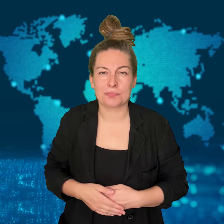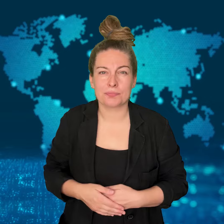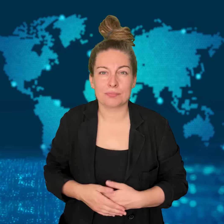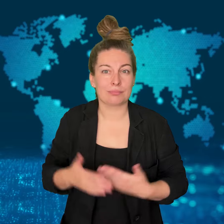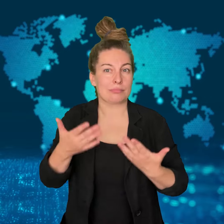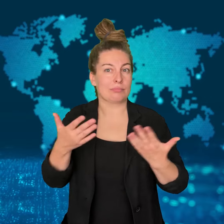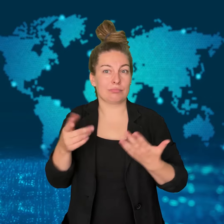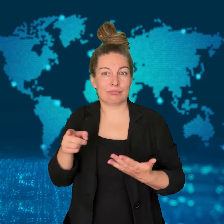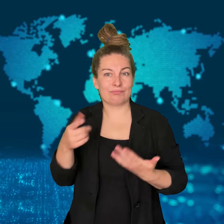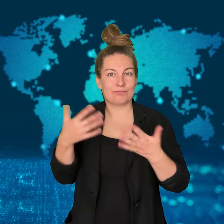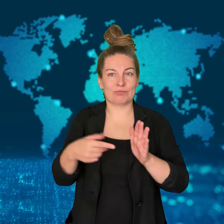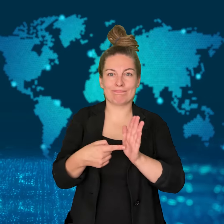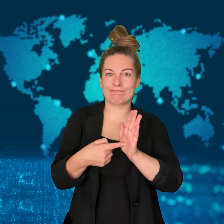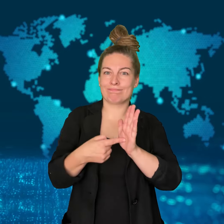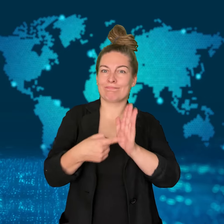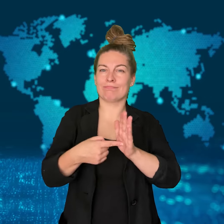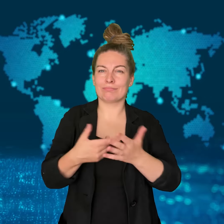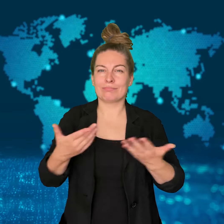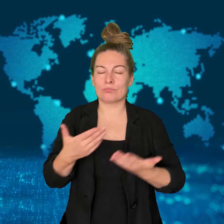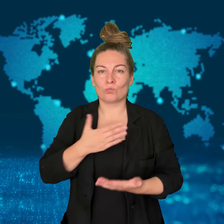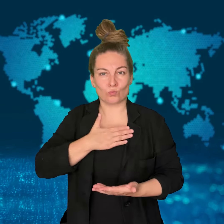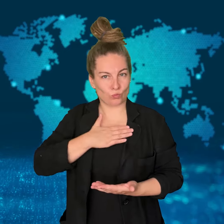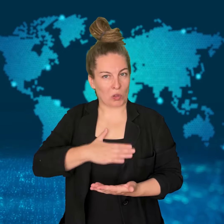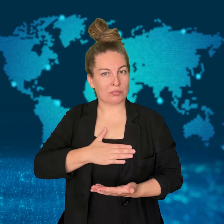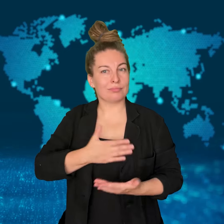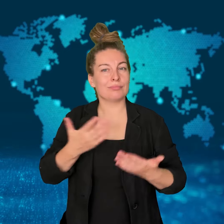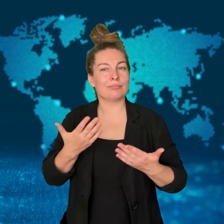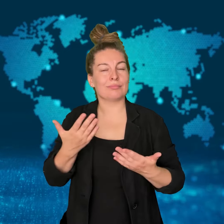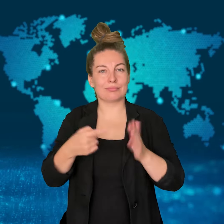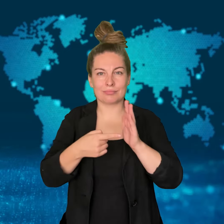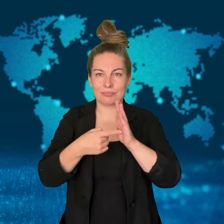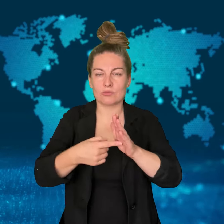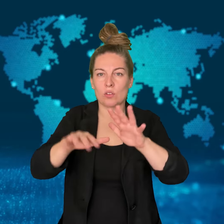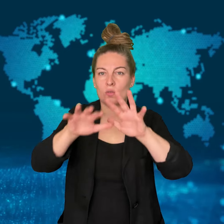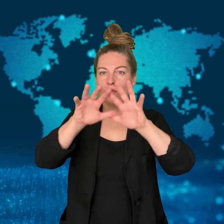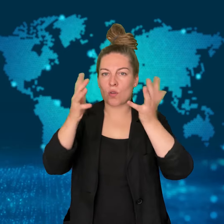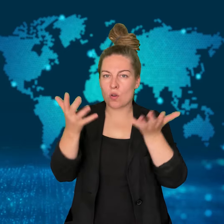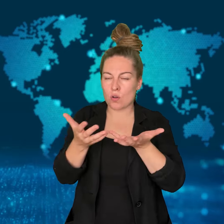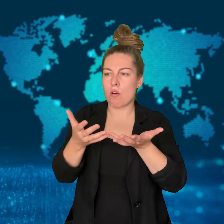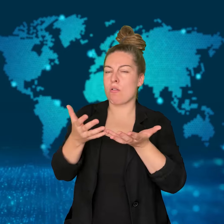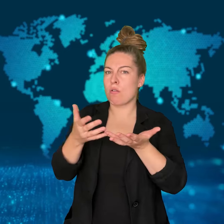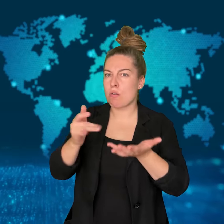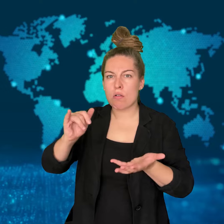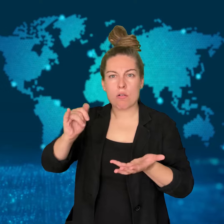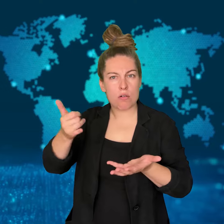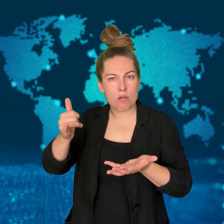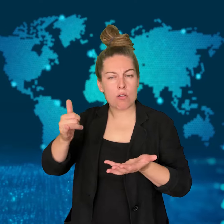Showing them appears to be an attempt to convince the world to